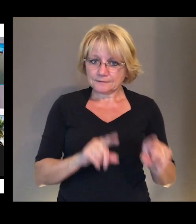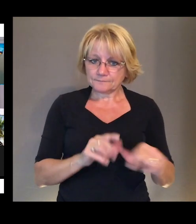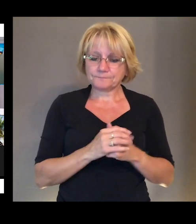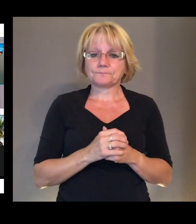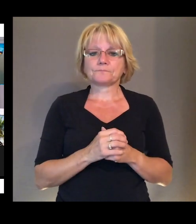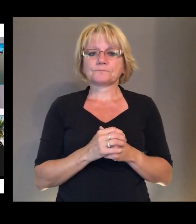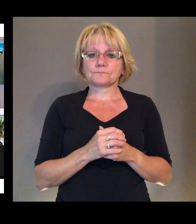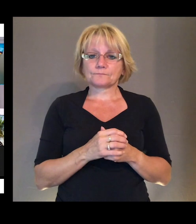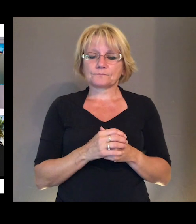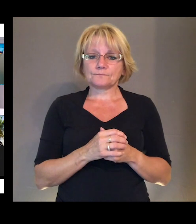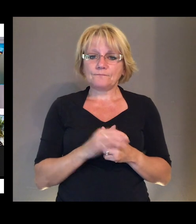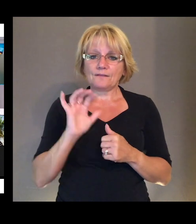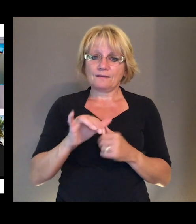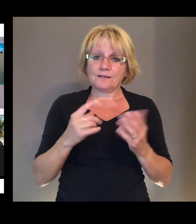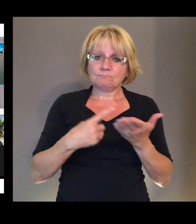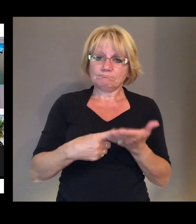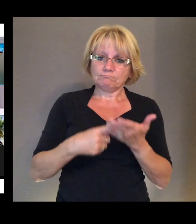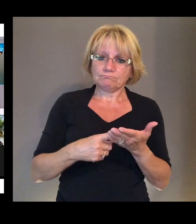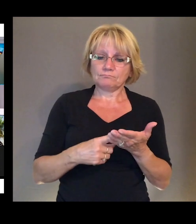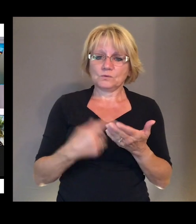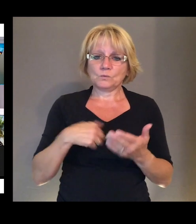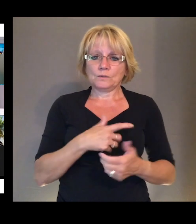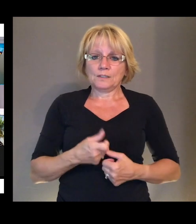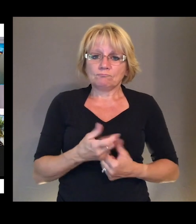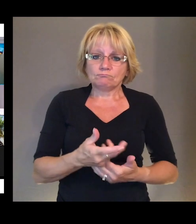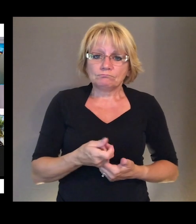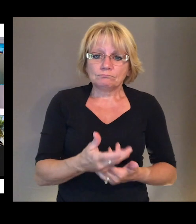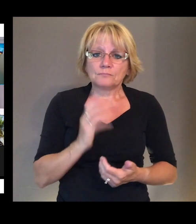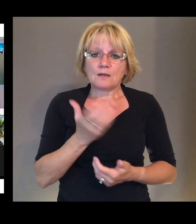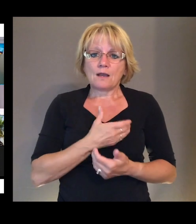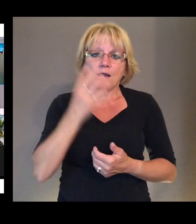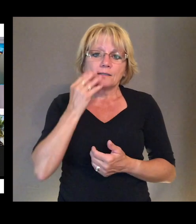While those individuals attended the forum, we spoke about our experiences